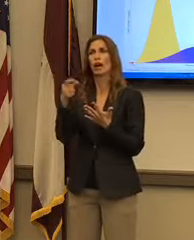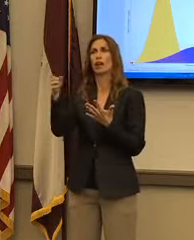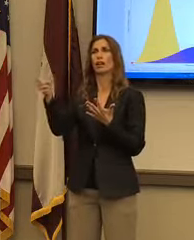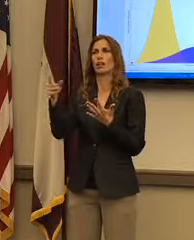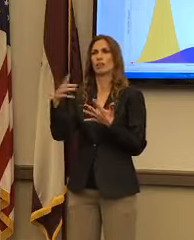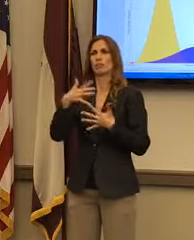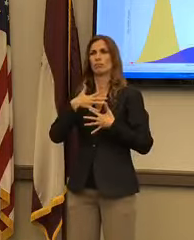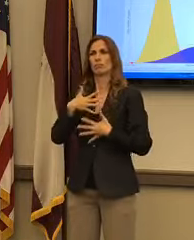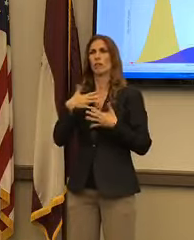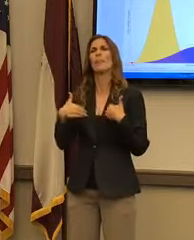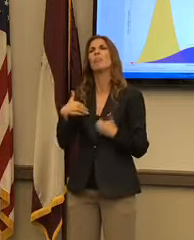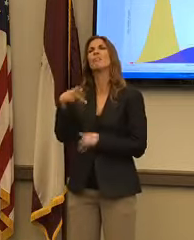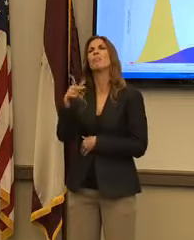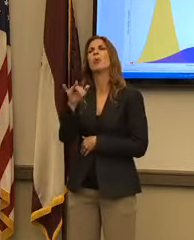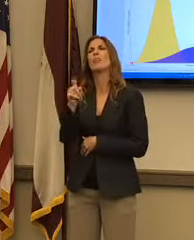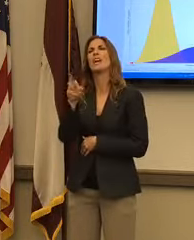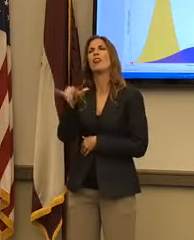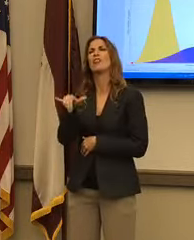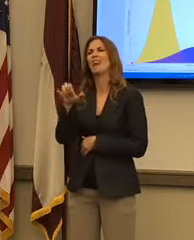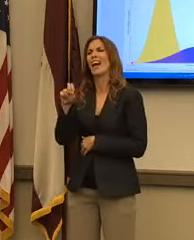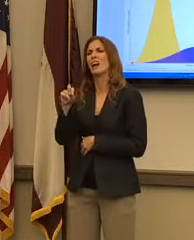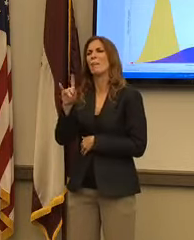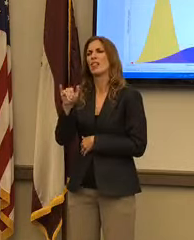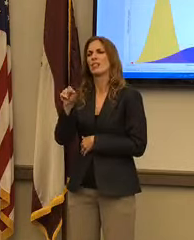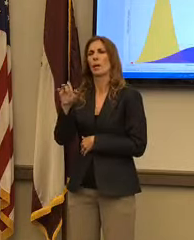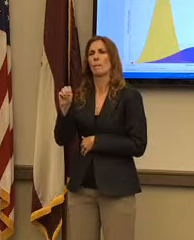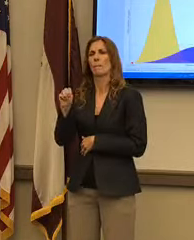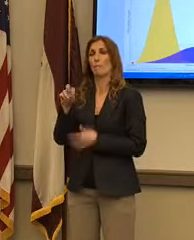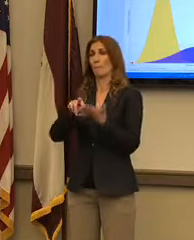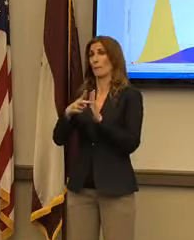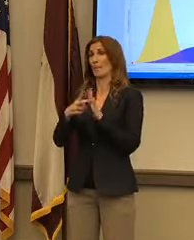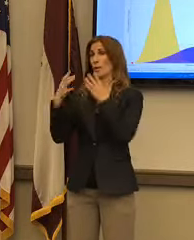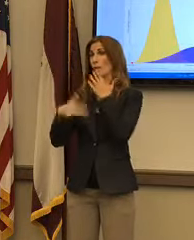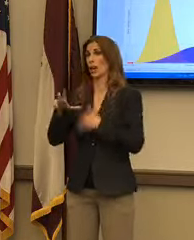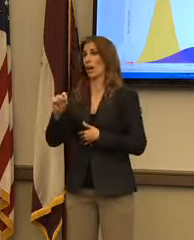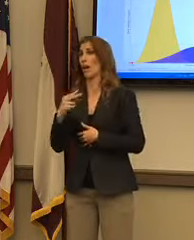what's called a pulmonary embolism where the a blood clot goes into your lungs we